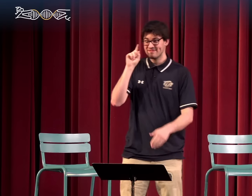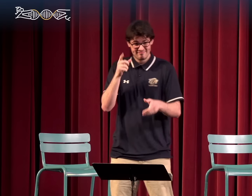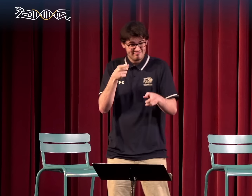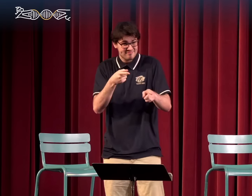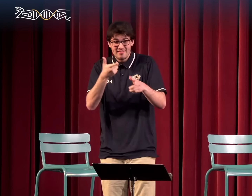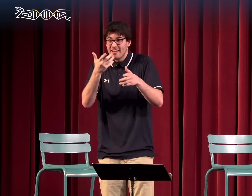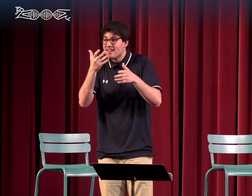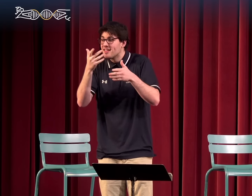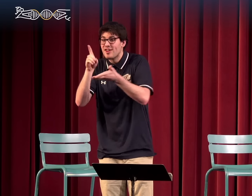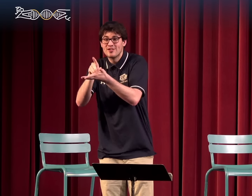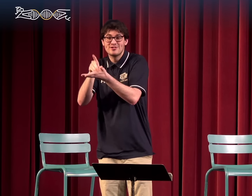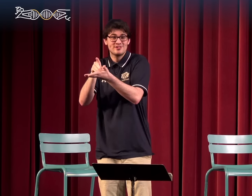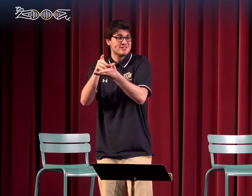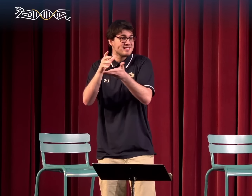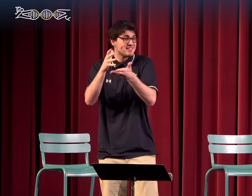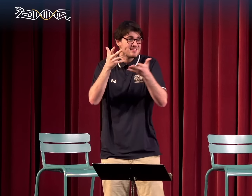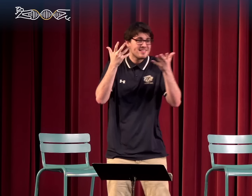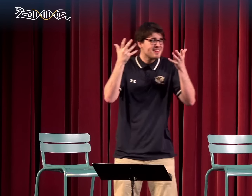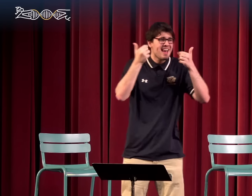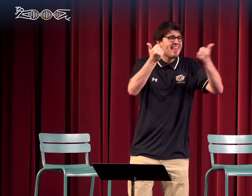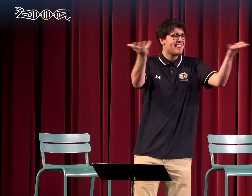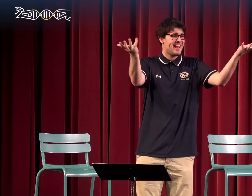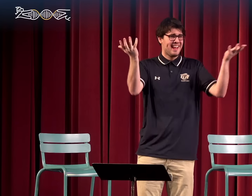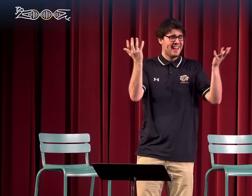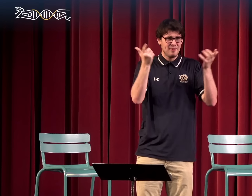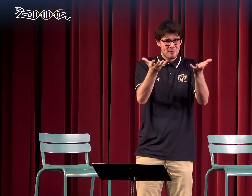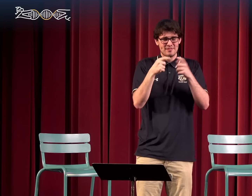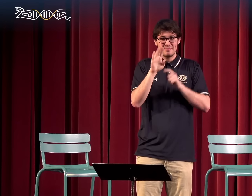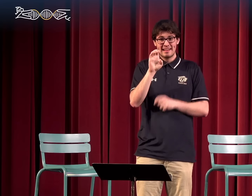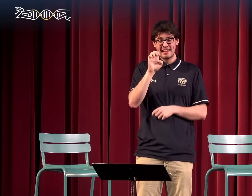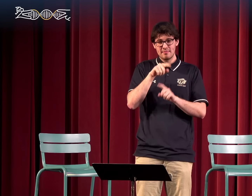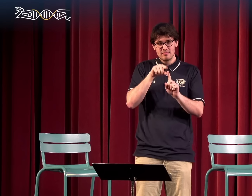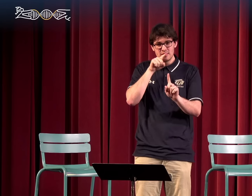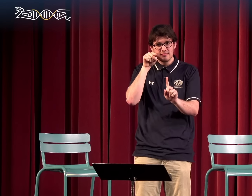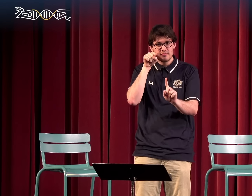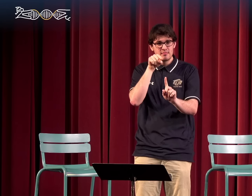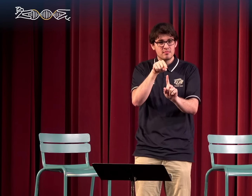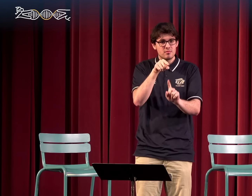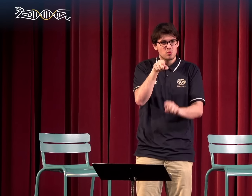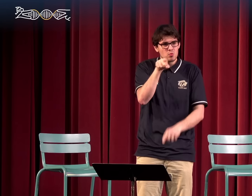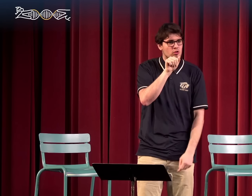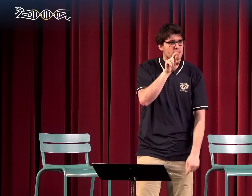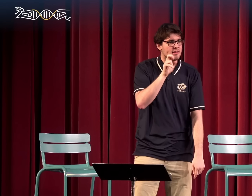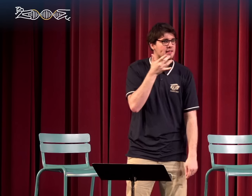a doctor, anything that you want to be, so, you are lucky.